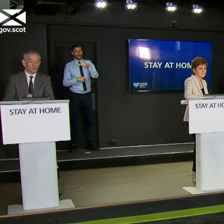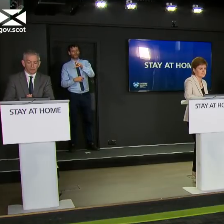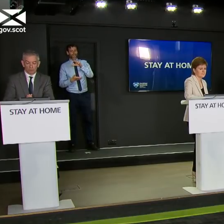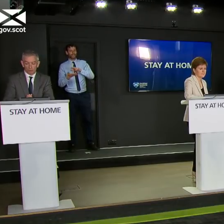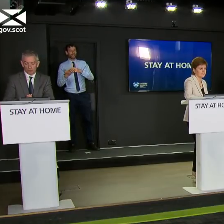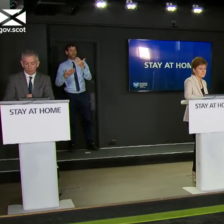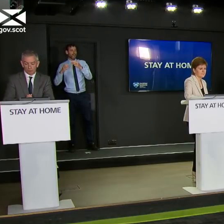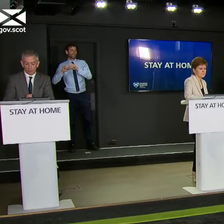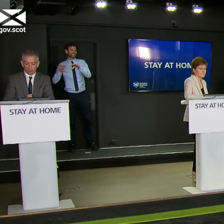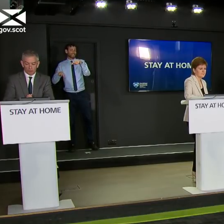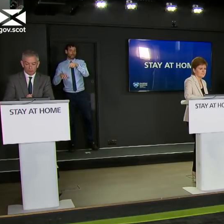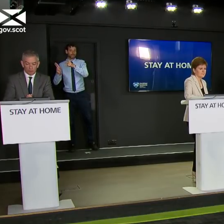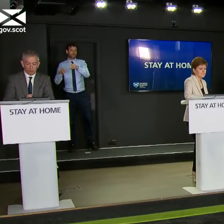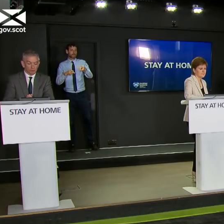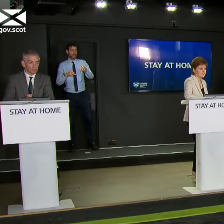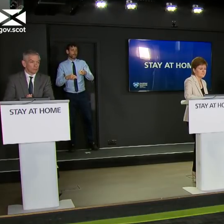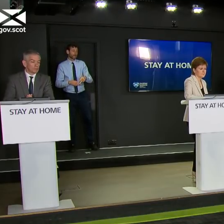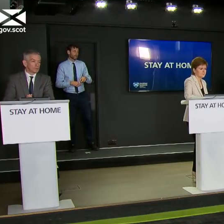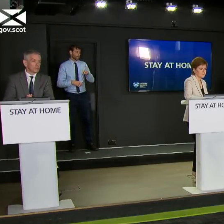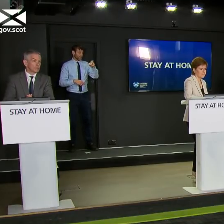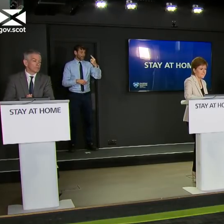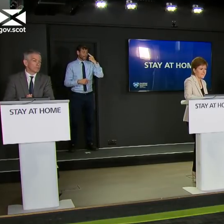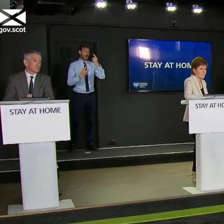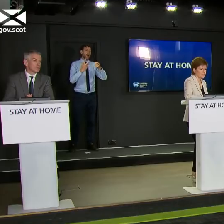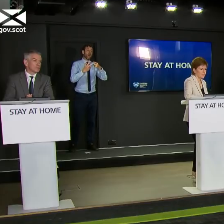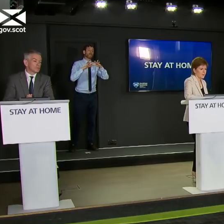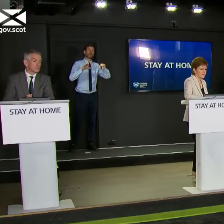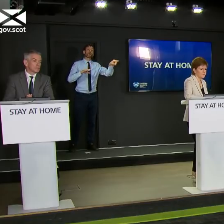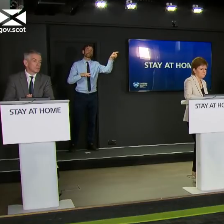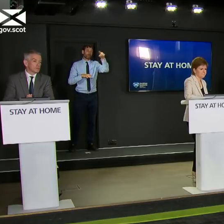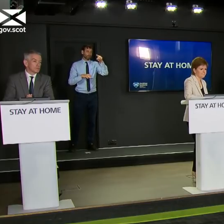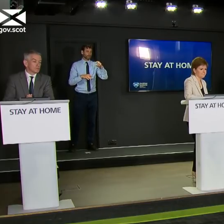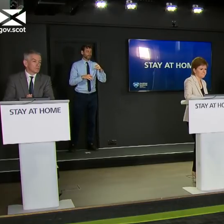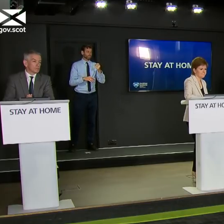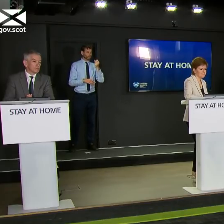are moving towards a lower limit we will have to move towards it because many businesses,